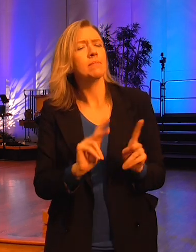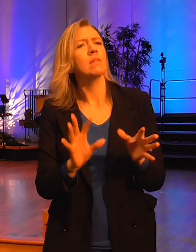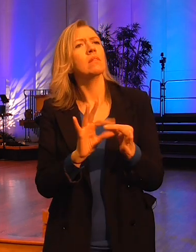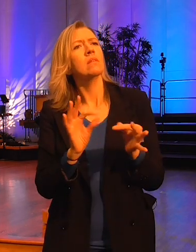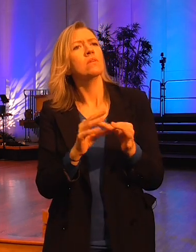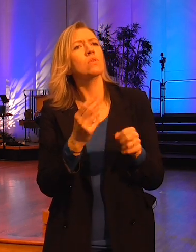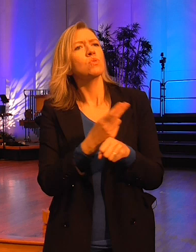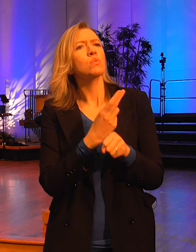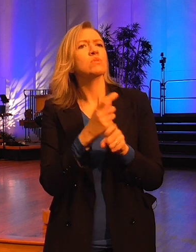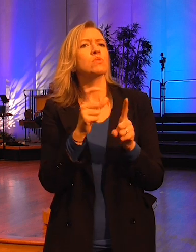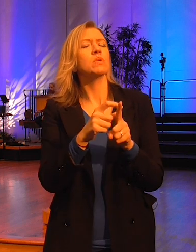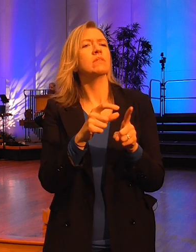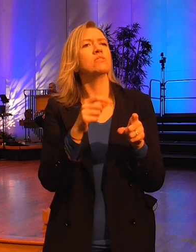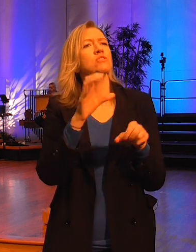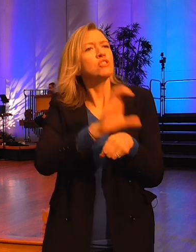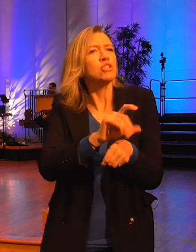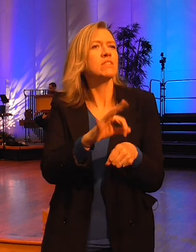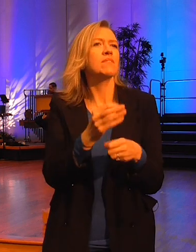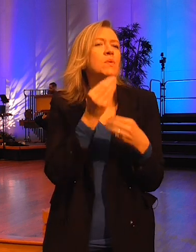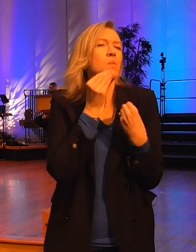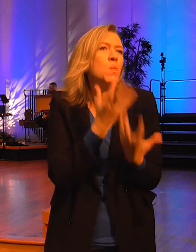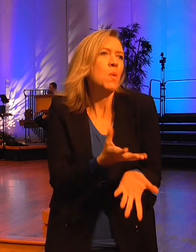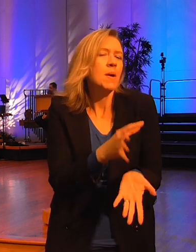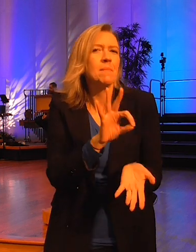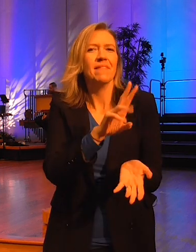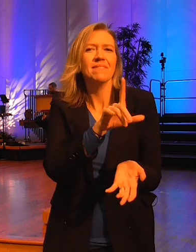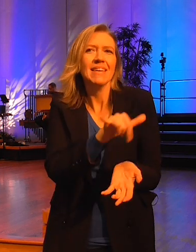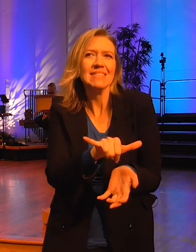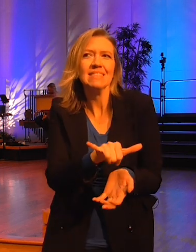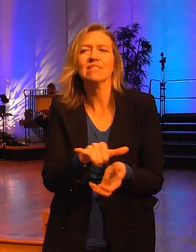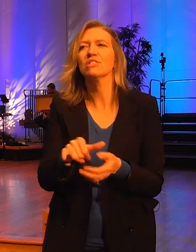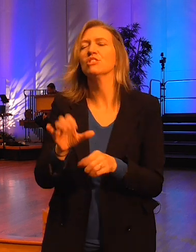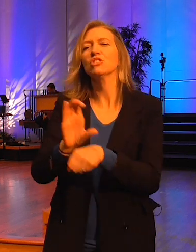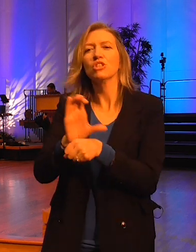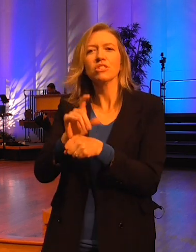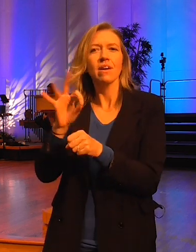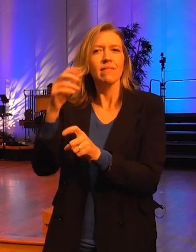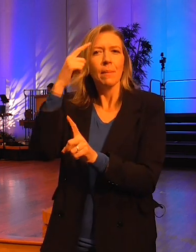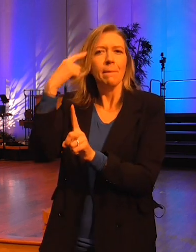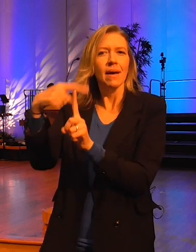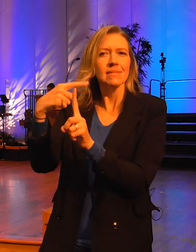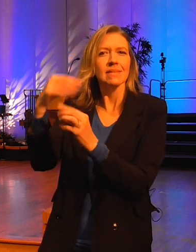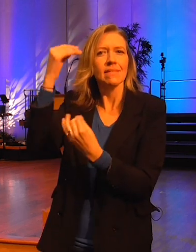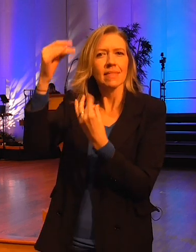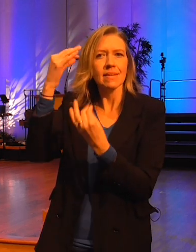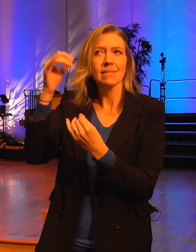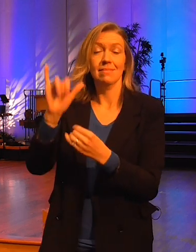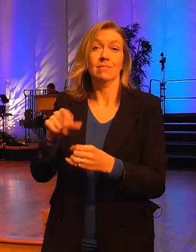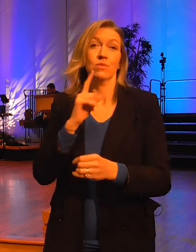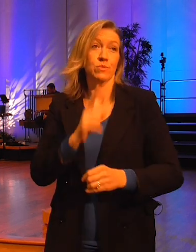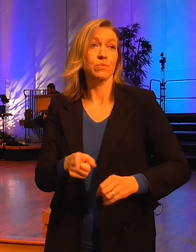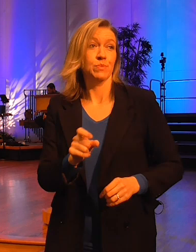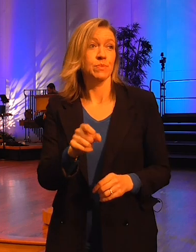fuzzies uh the Church of positive thinking and all of that is totally and absolutely true and yet um